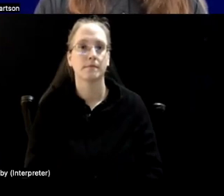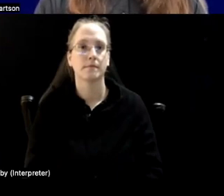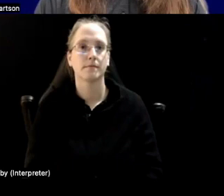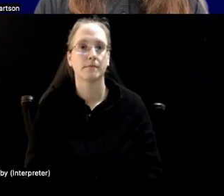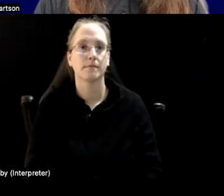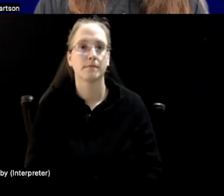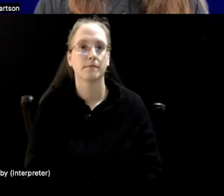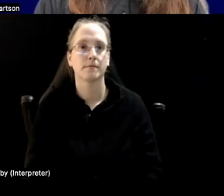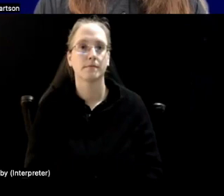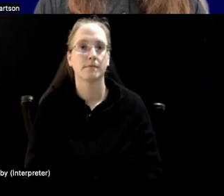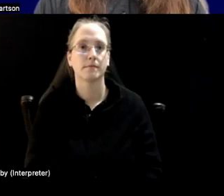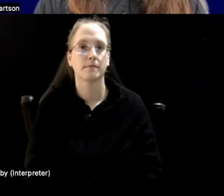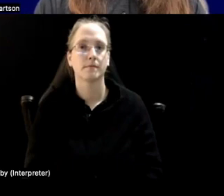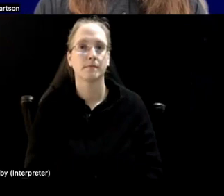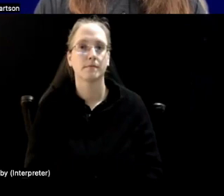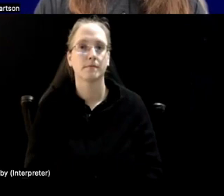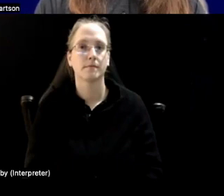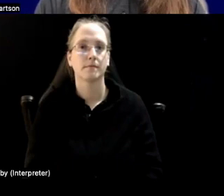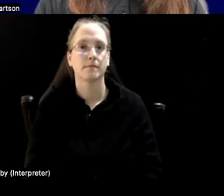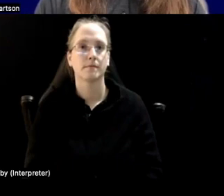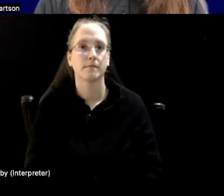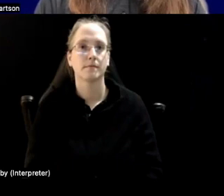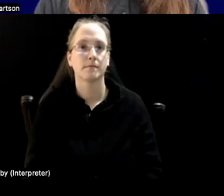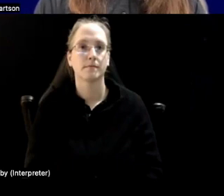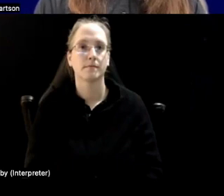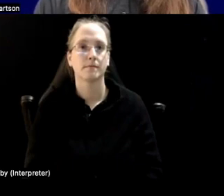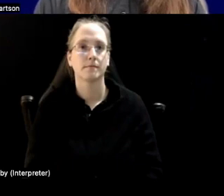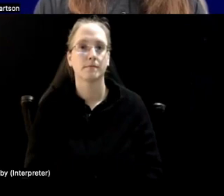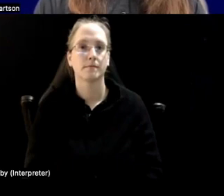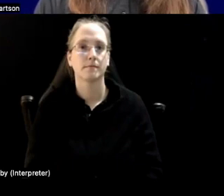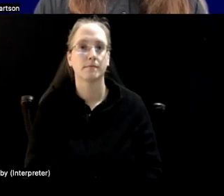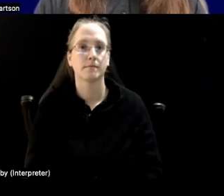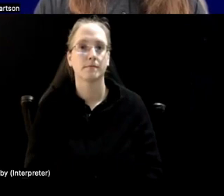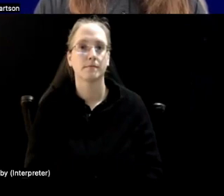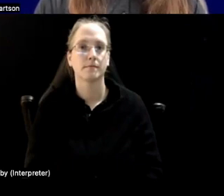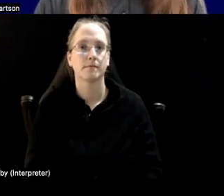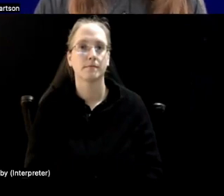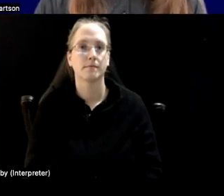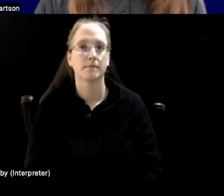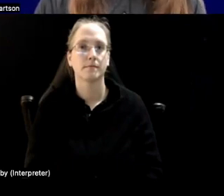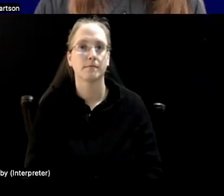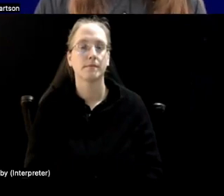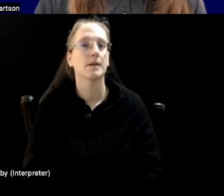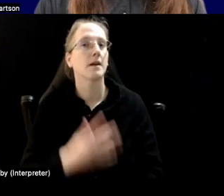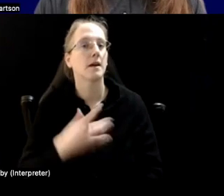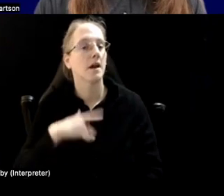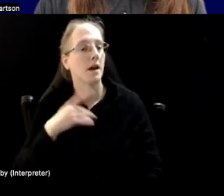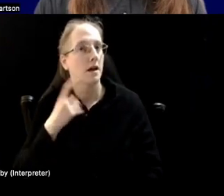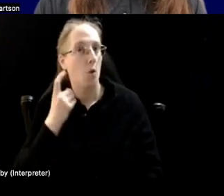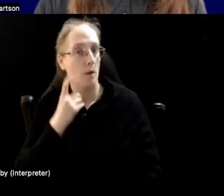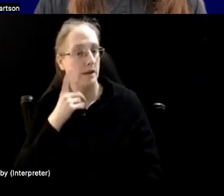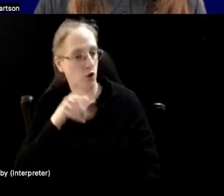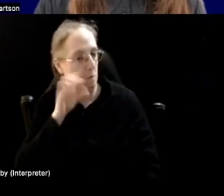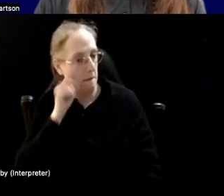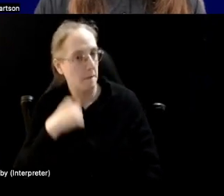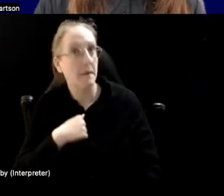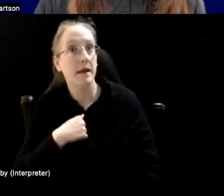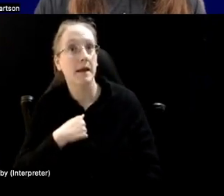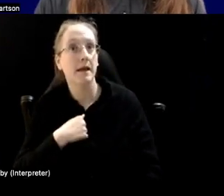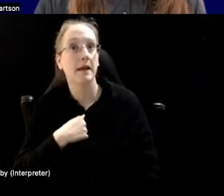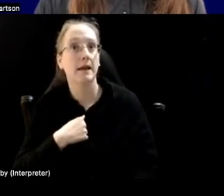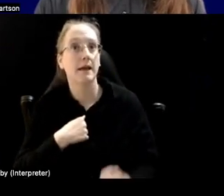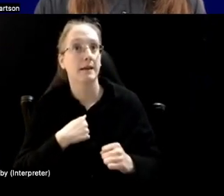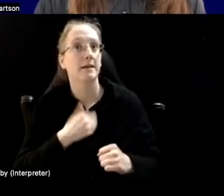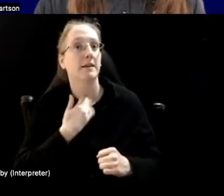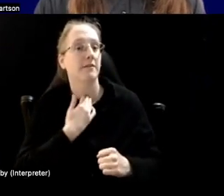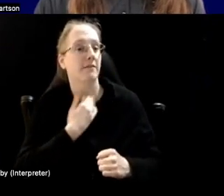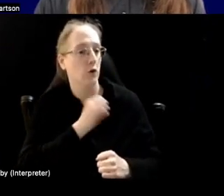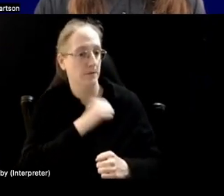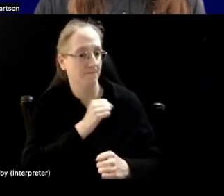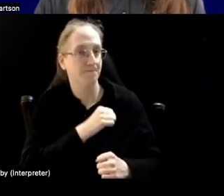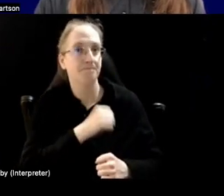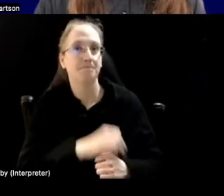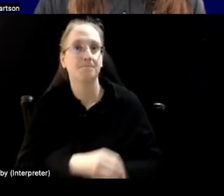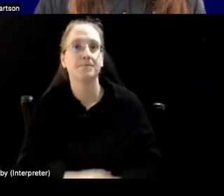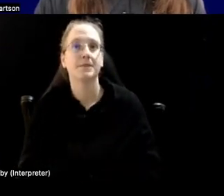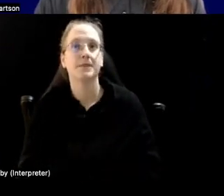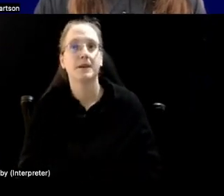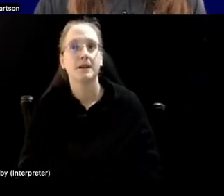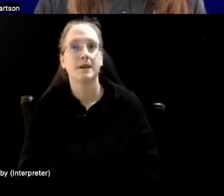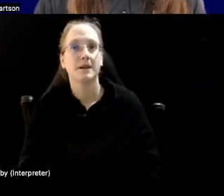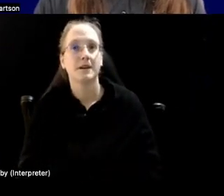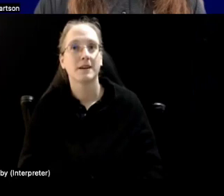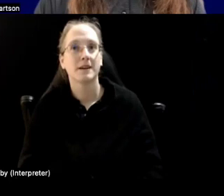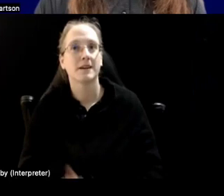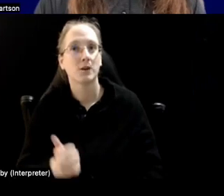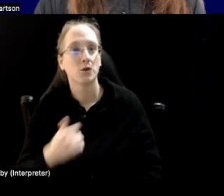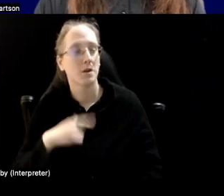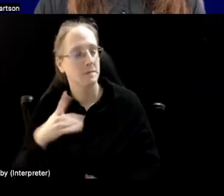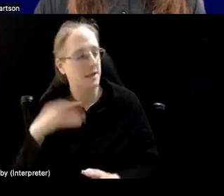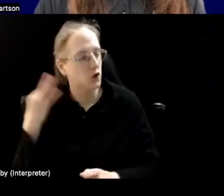"I wonder, can you remember me? Yes? Really? That's good. It's been so long".